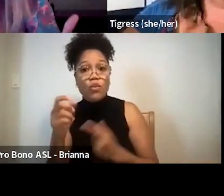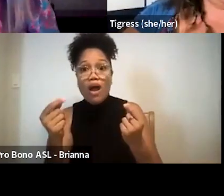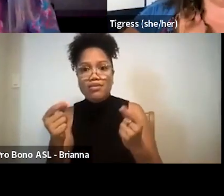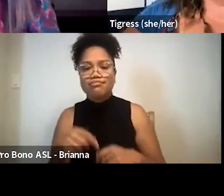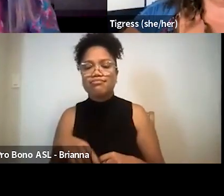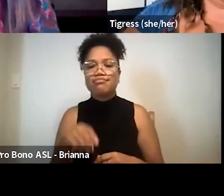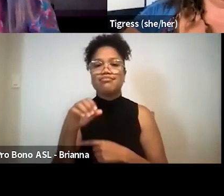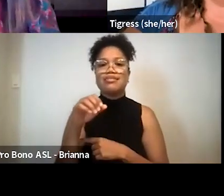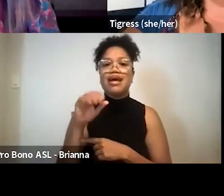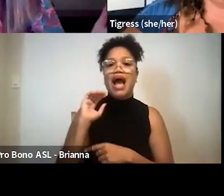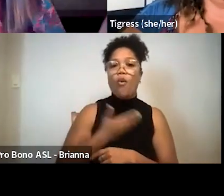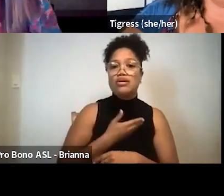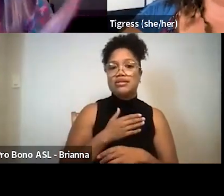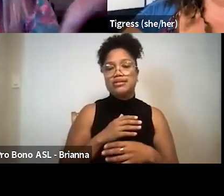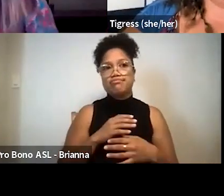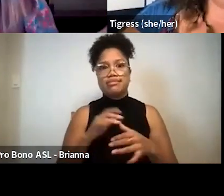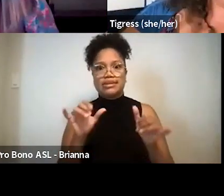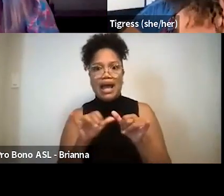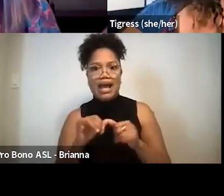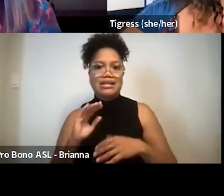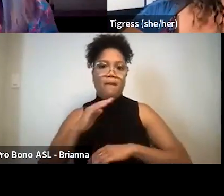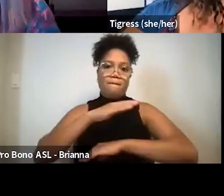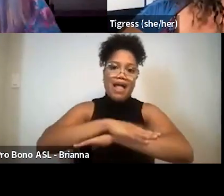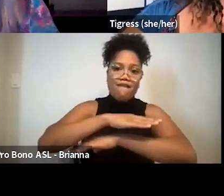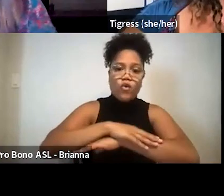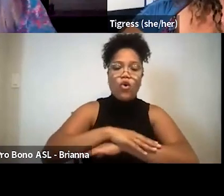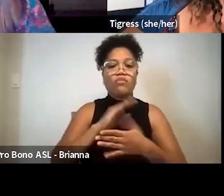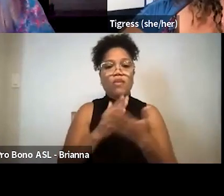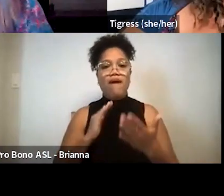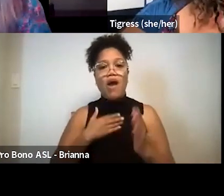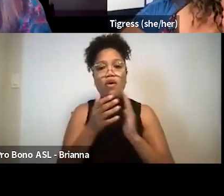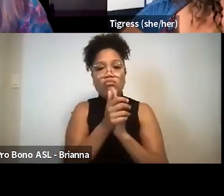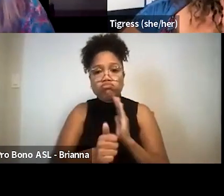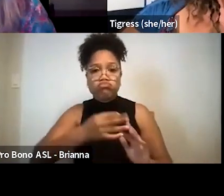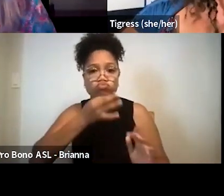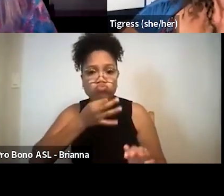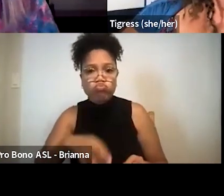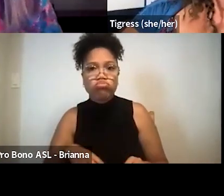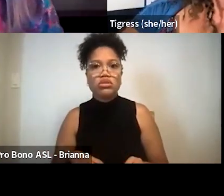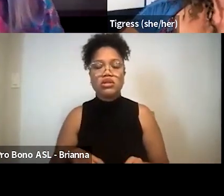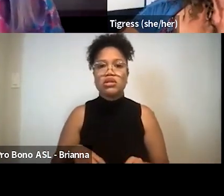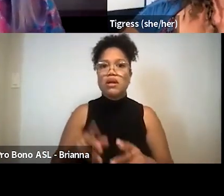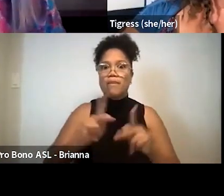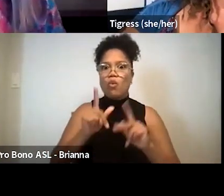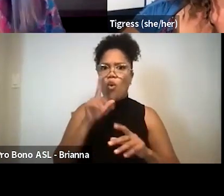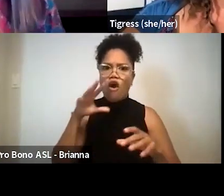some of our expertise in order to try and lift up the people doing the hard work in this movement,